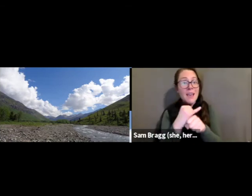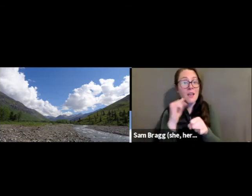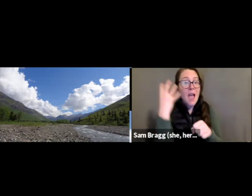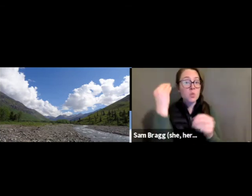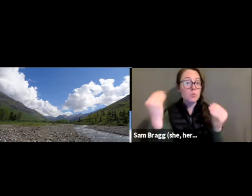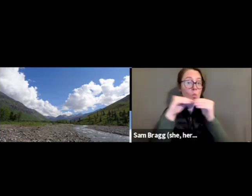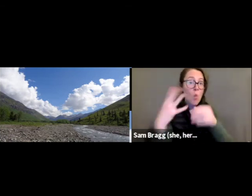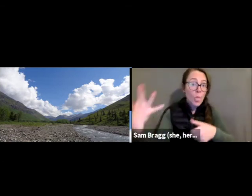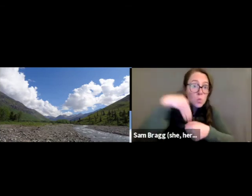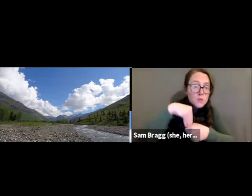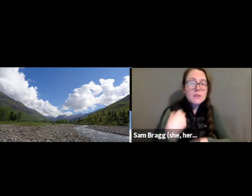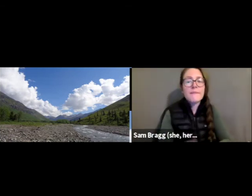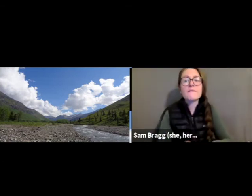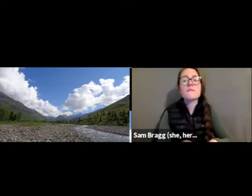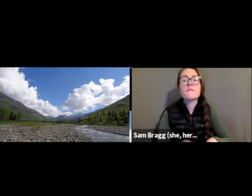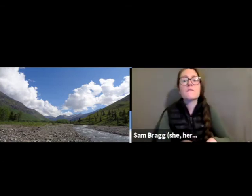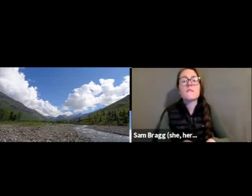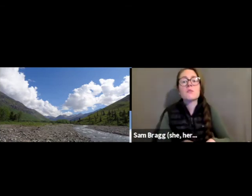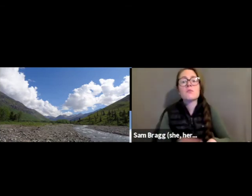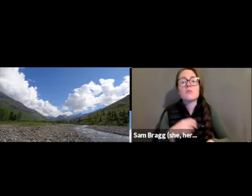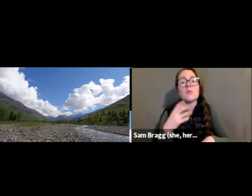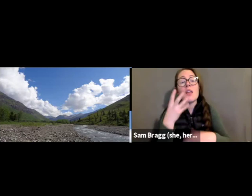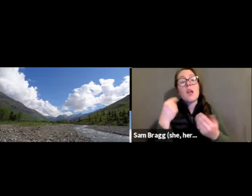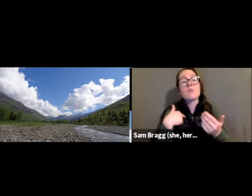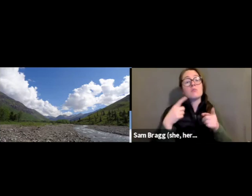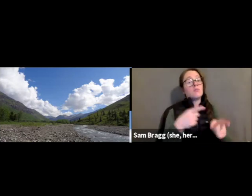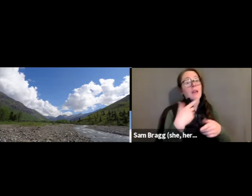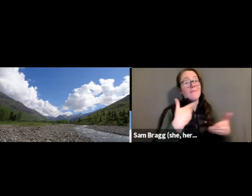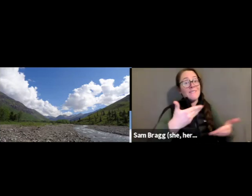other people within the outdoors and make the outdoors a more inclusive space for everyone